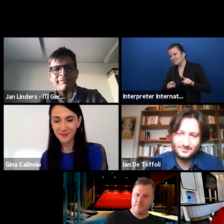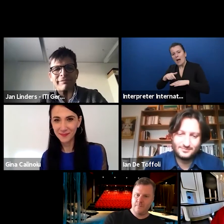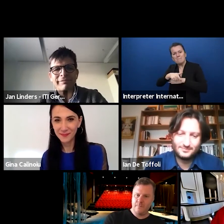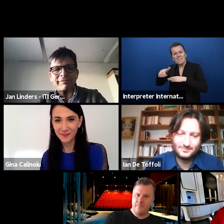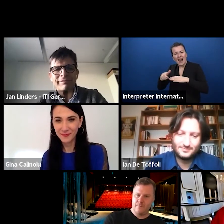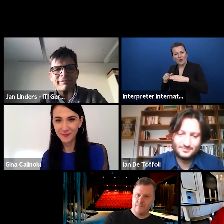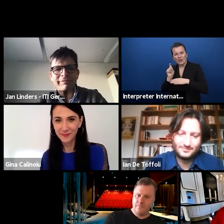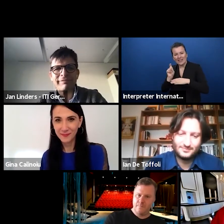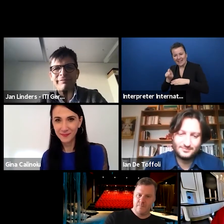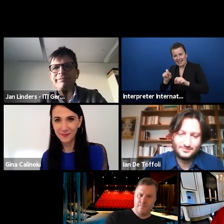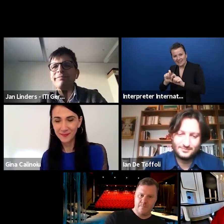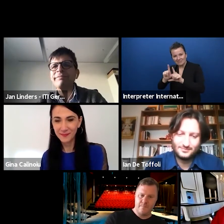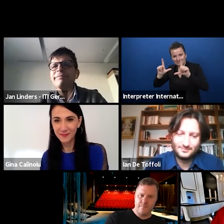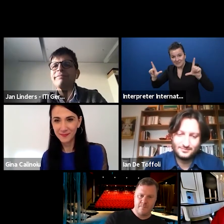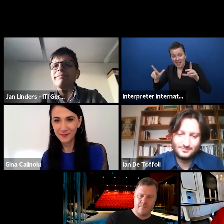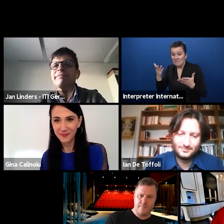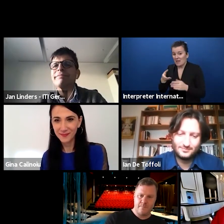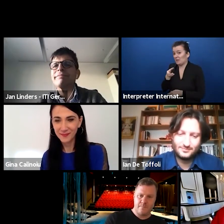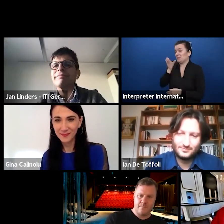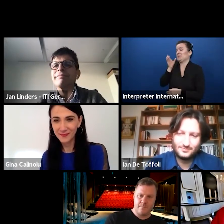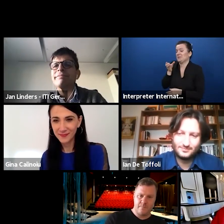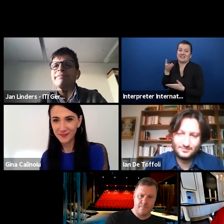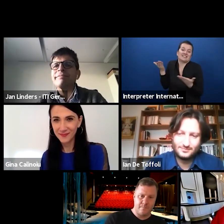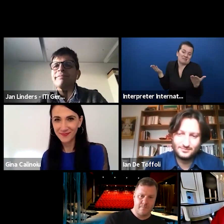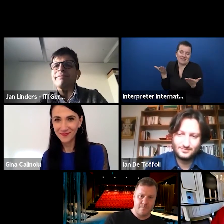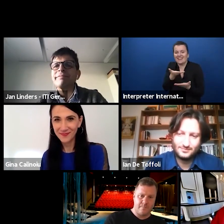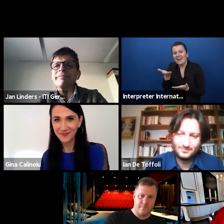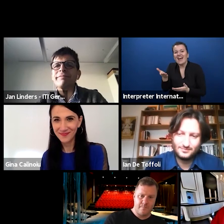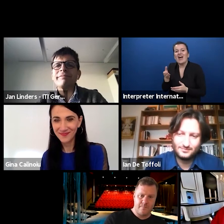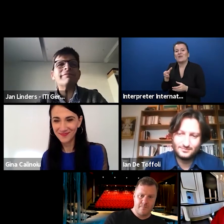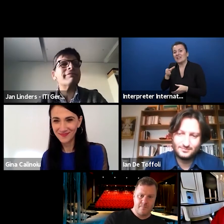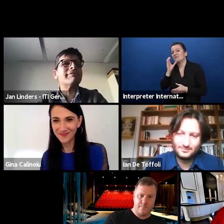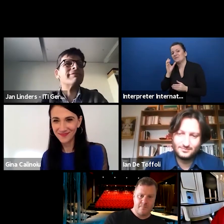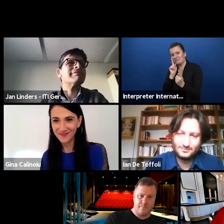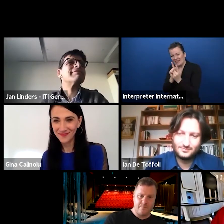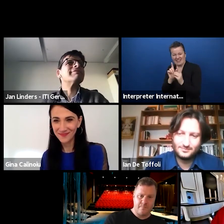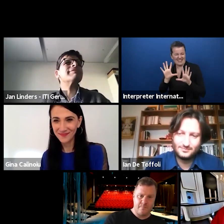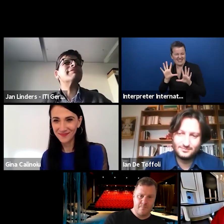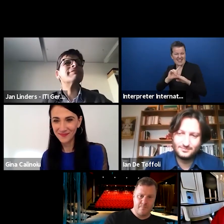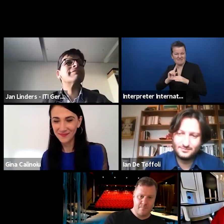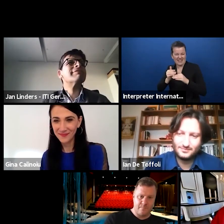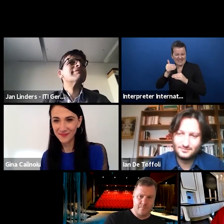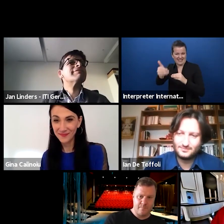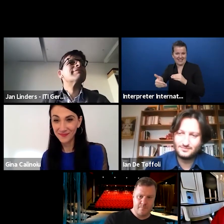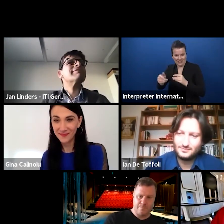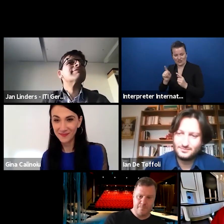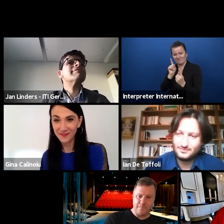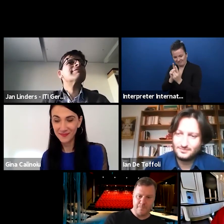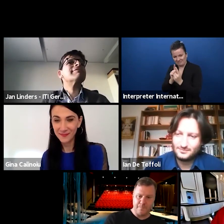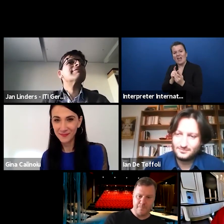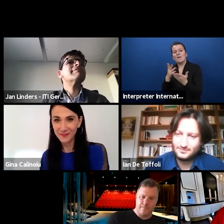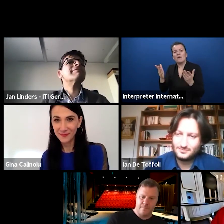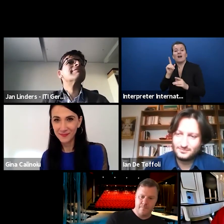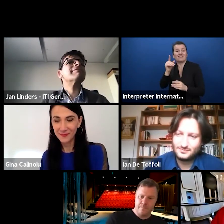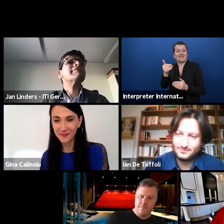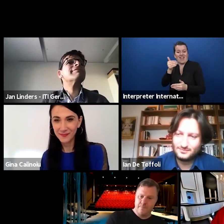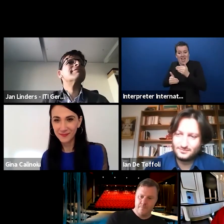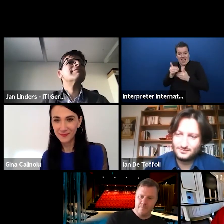would not be leaving you without thanking you very much for all you have, all you have done. A very